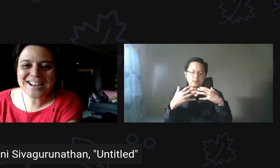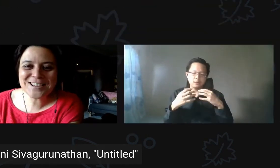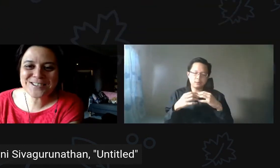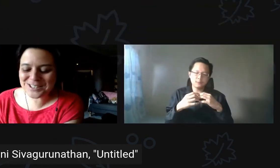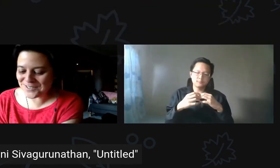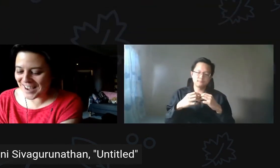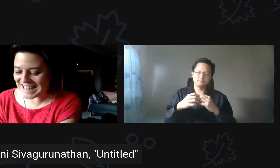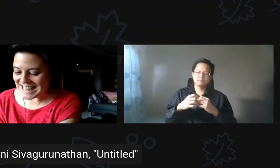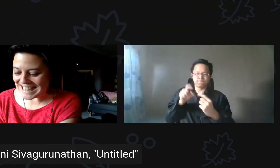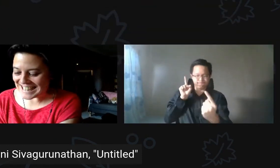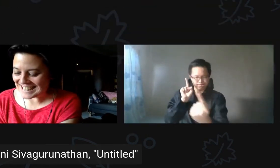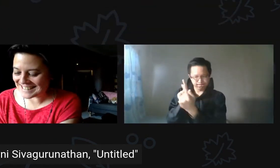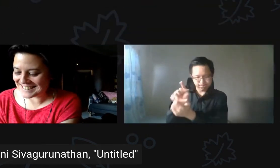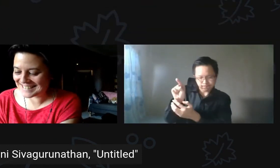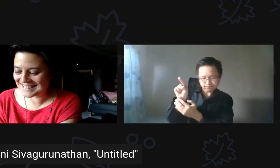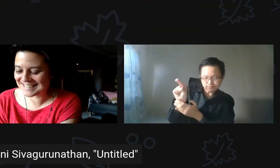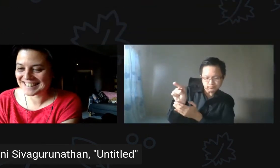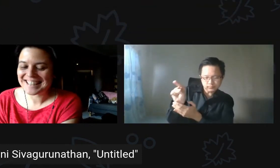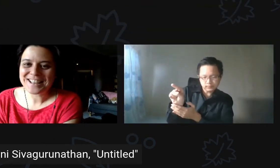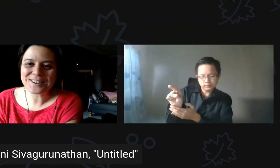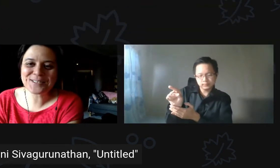Thank you, Shivani.